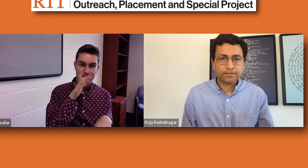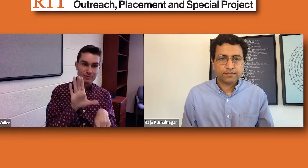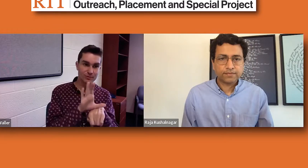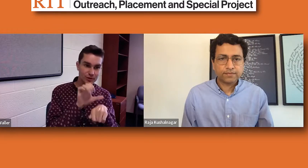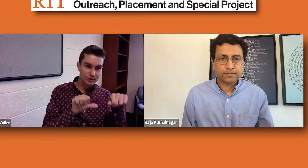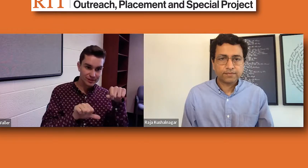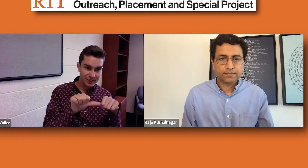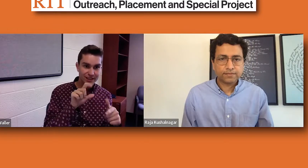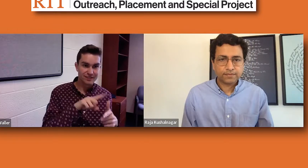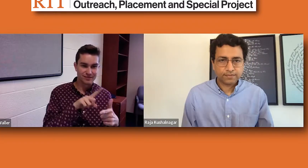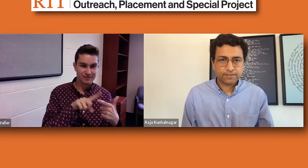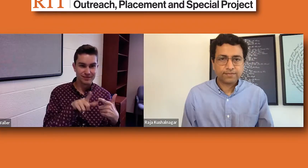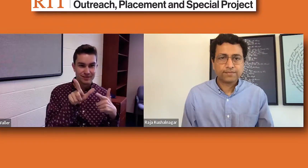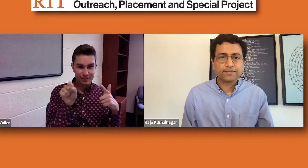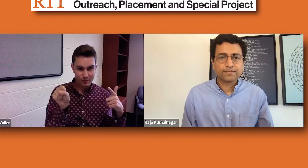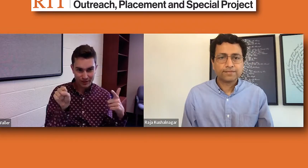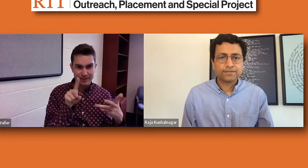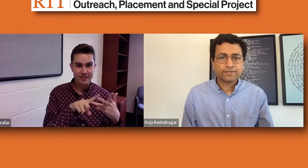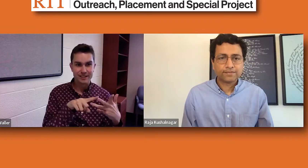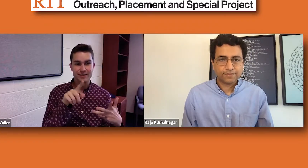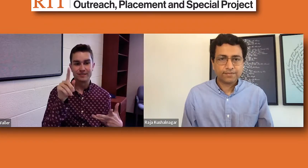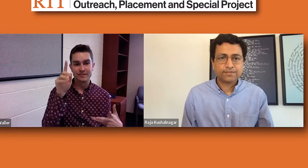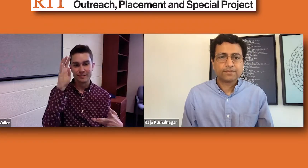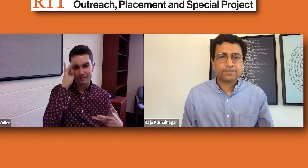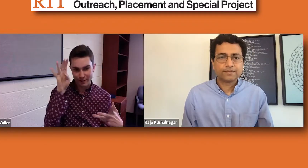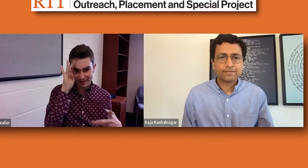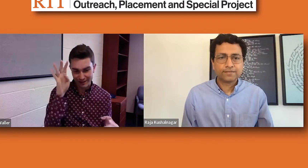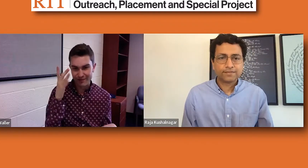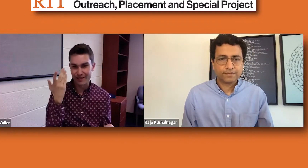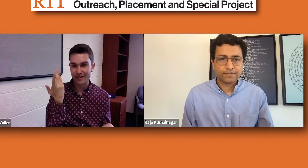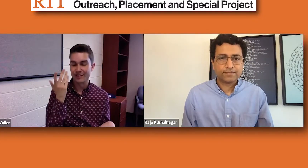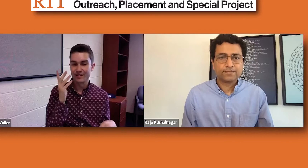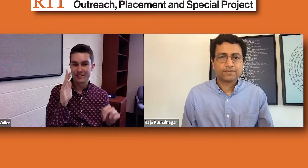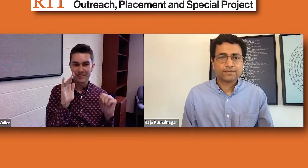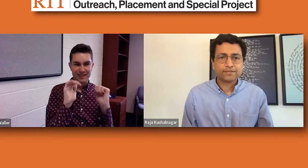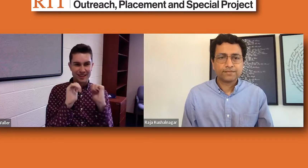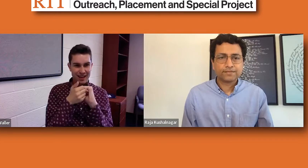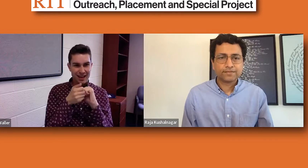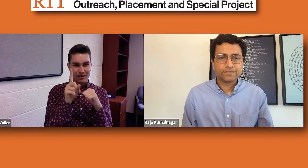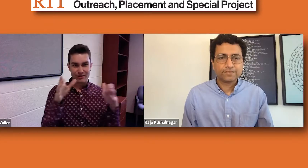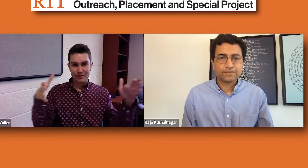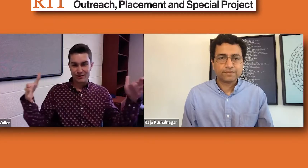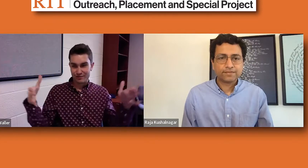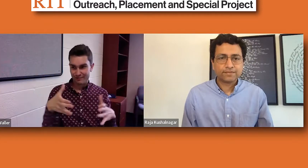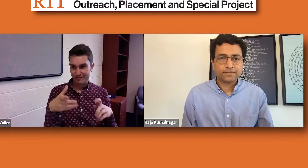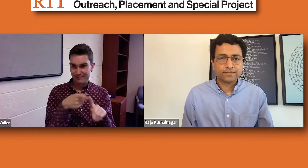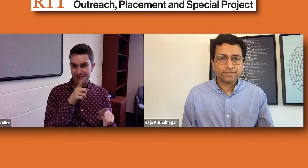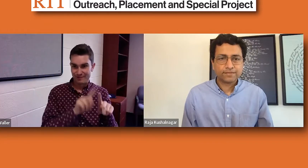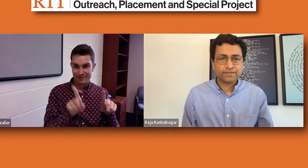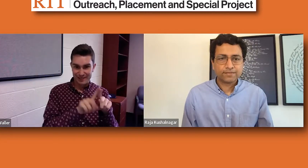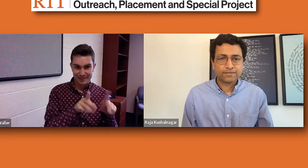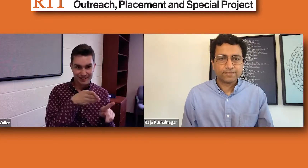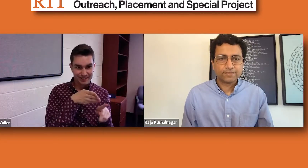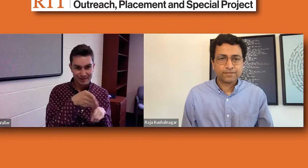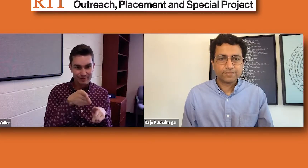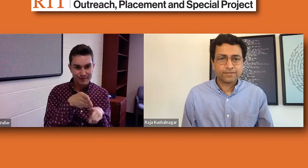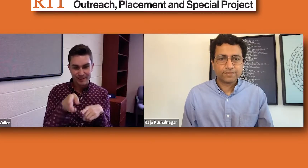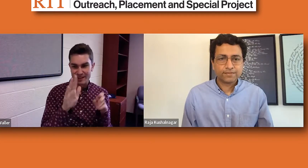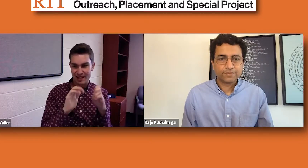with computer science and linguistics and philosophy. So how do you bring together people from different fields